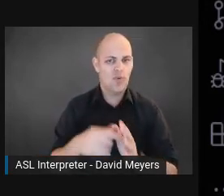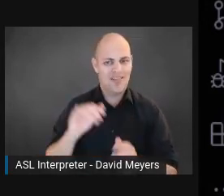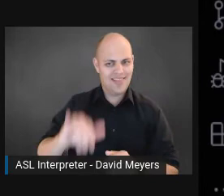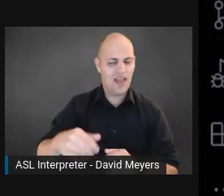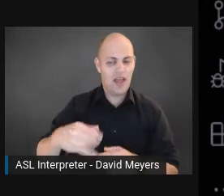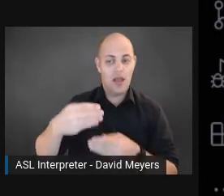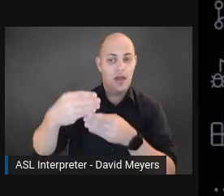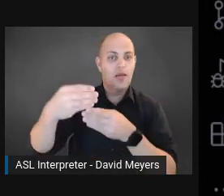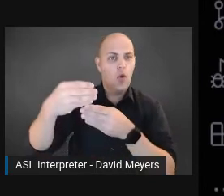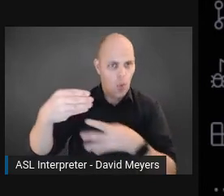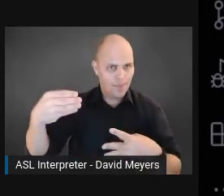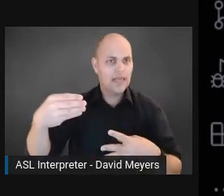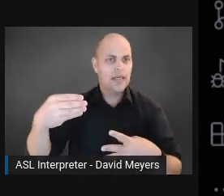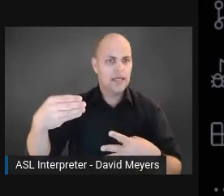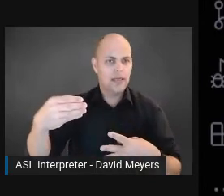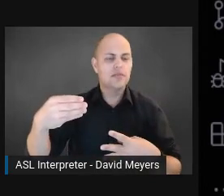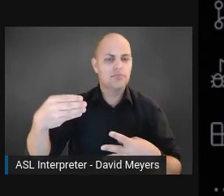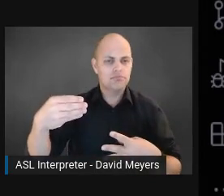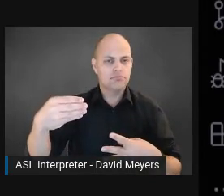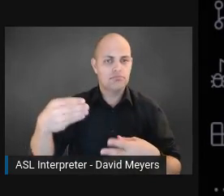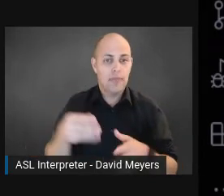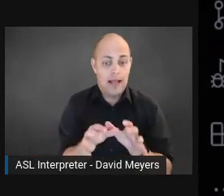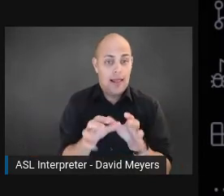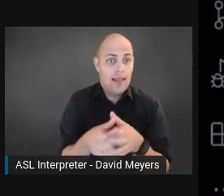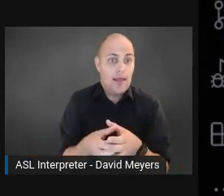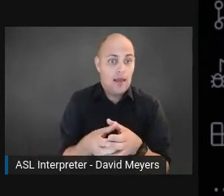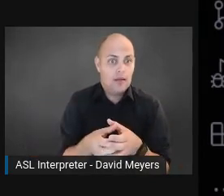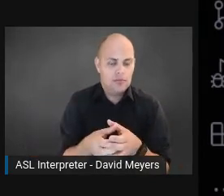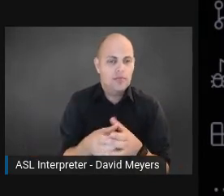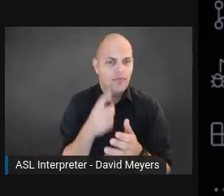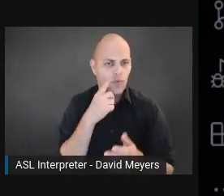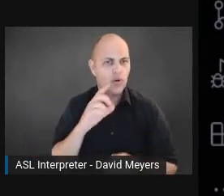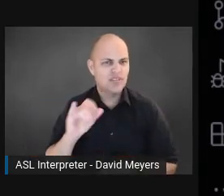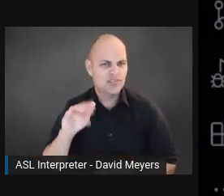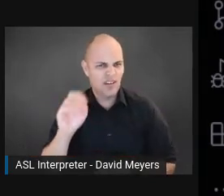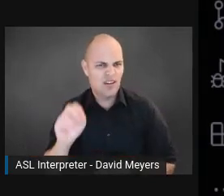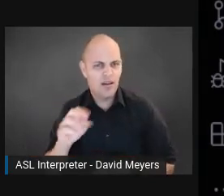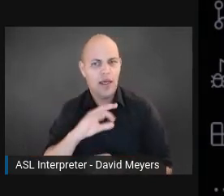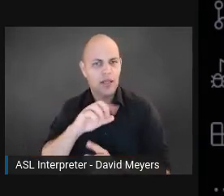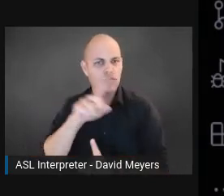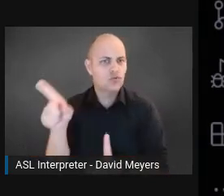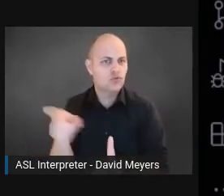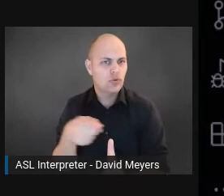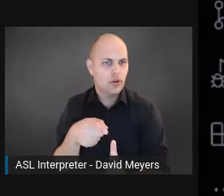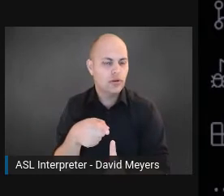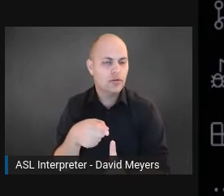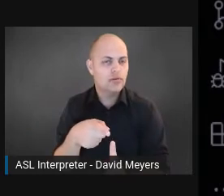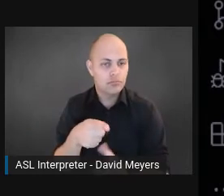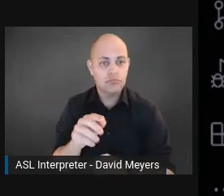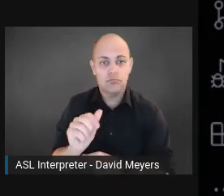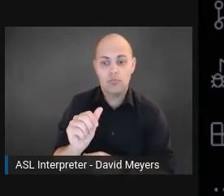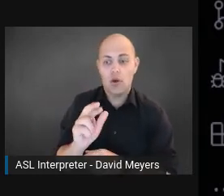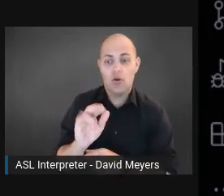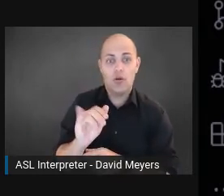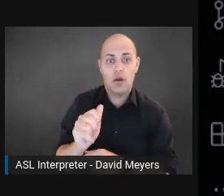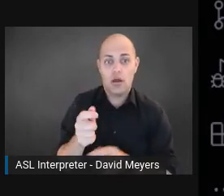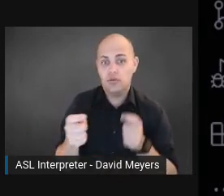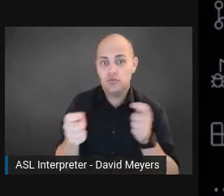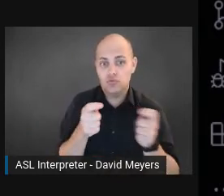And then the class is what we’re using to style it and target it. Then we have ARIA controls and panel one.